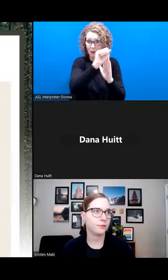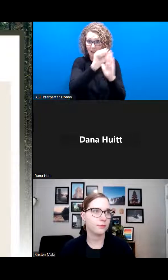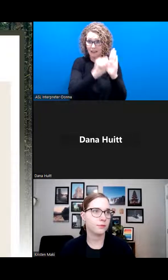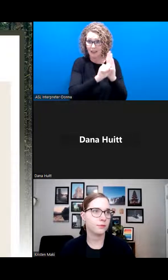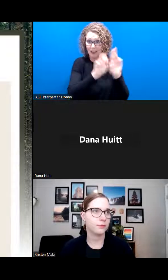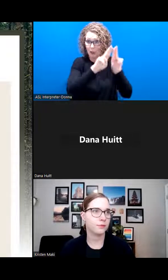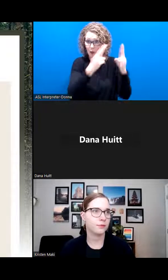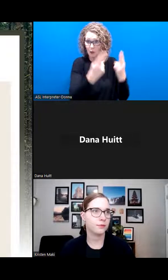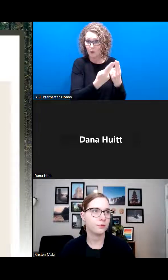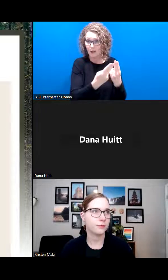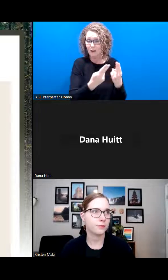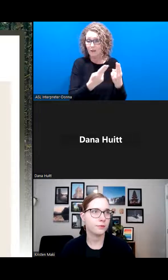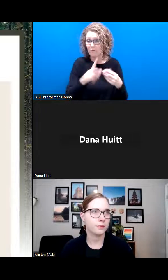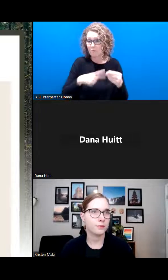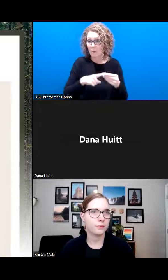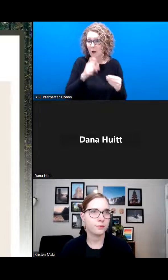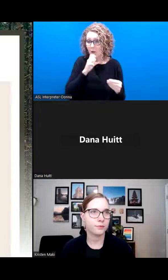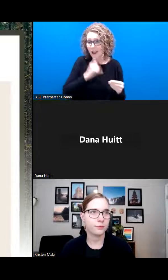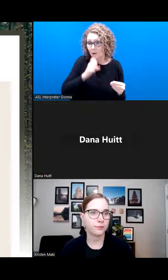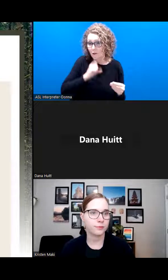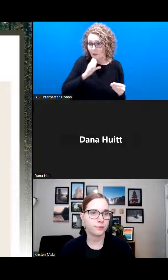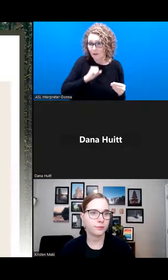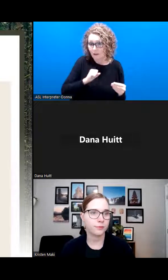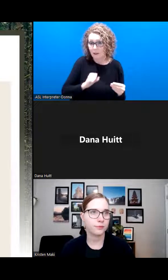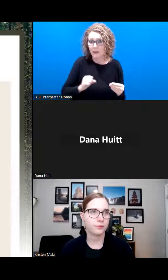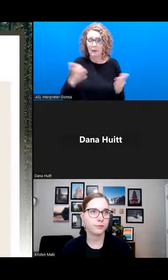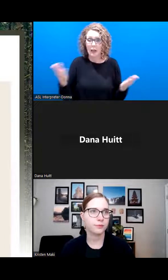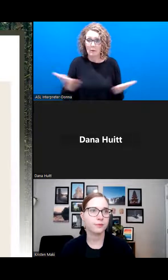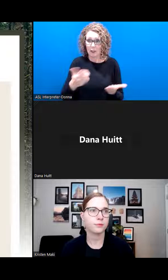, and my unit does training, communications, and workforce